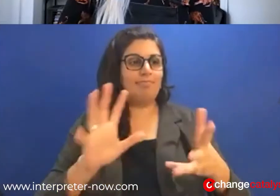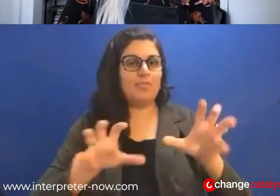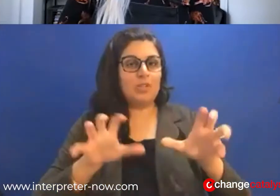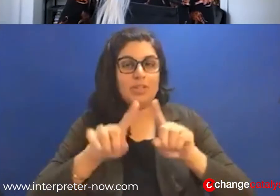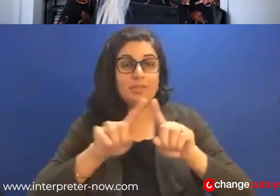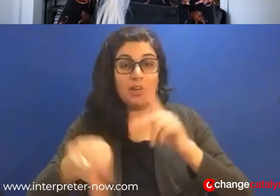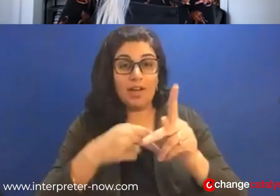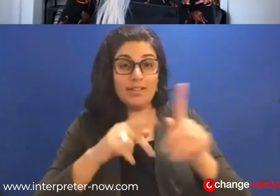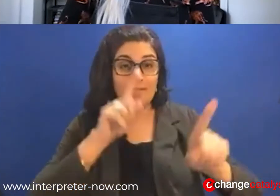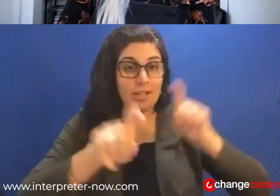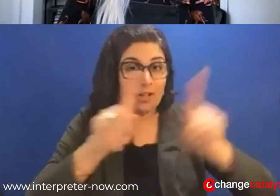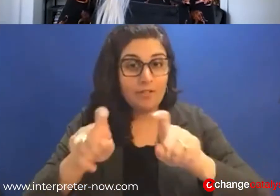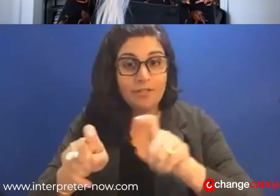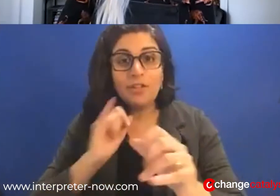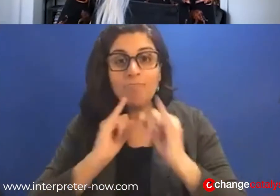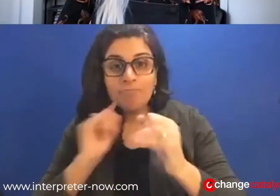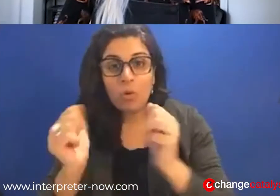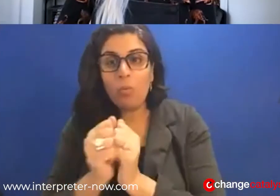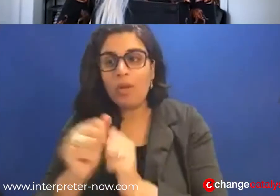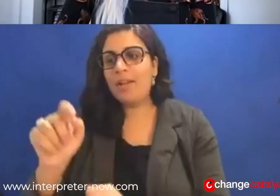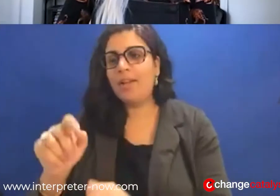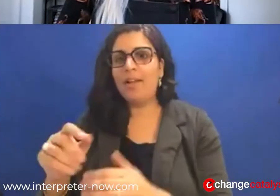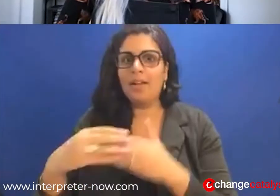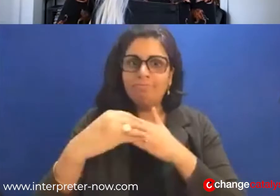those are really primarily focused on the stories that you don't normally hear and that